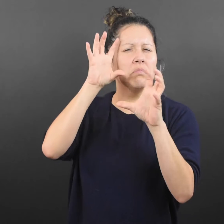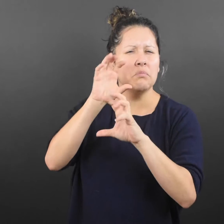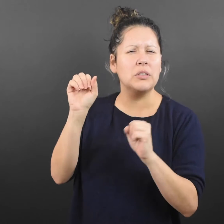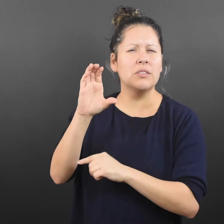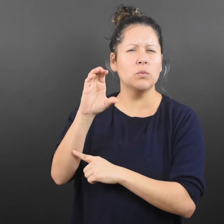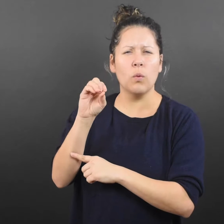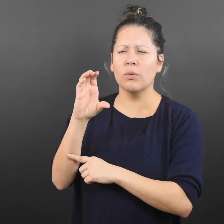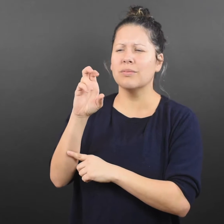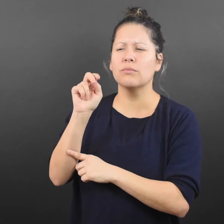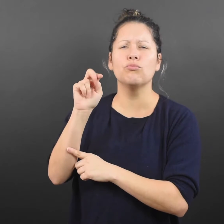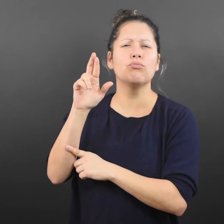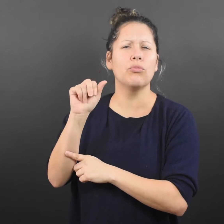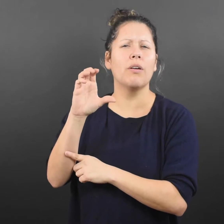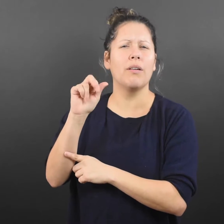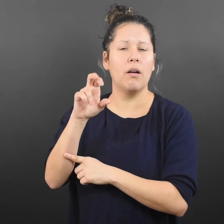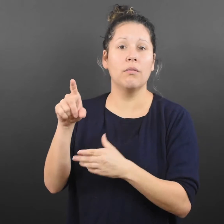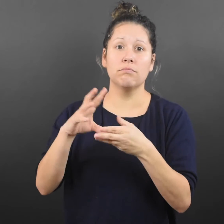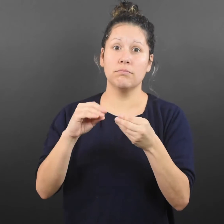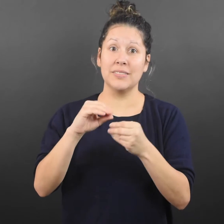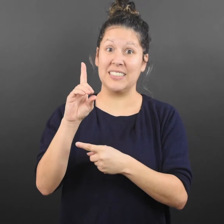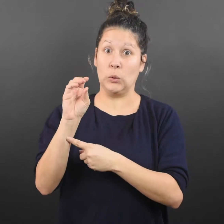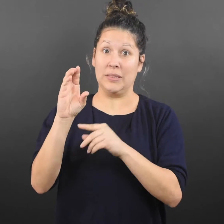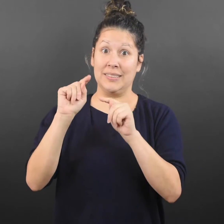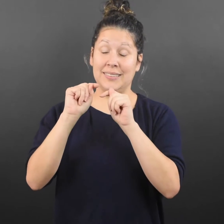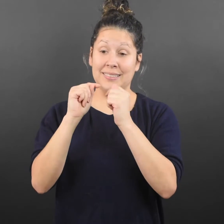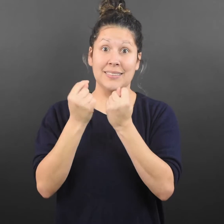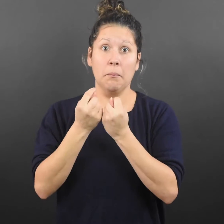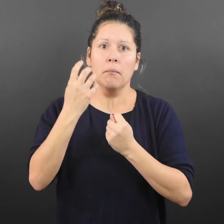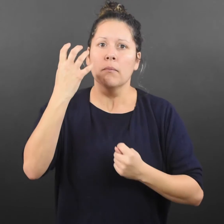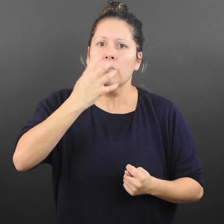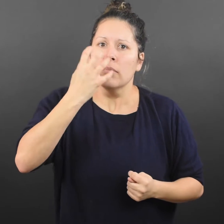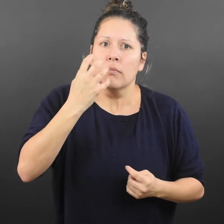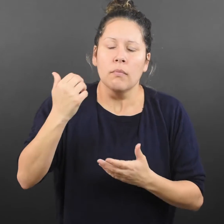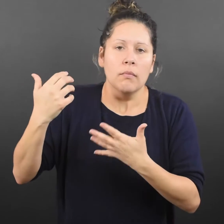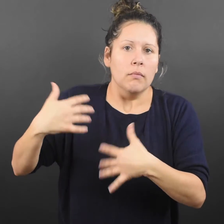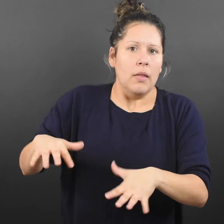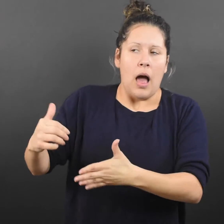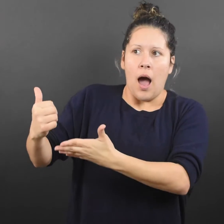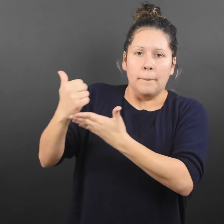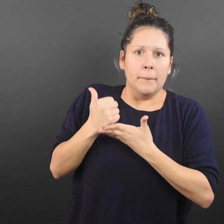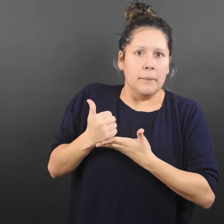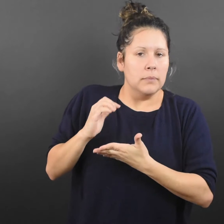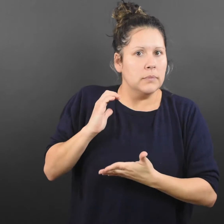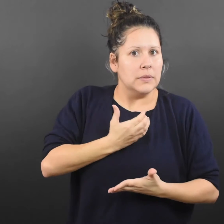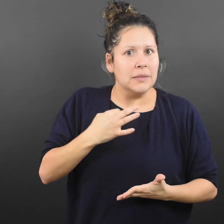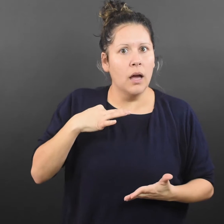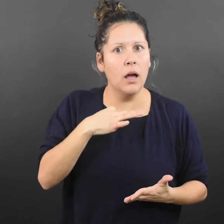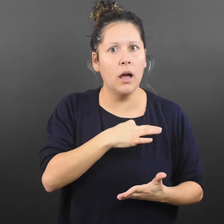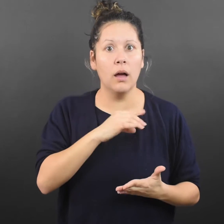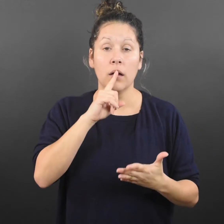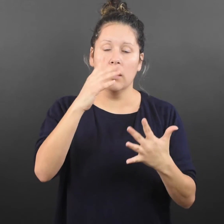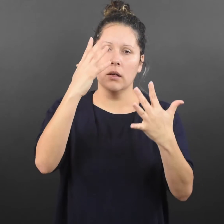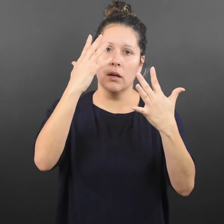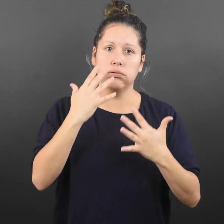COVID-19 patients in our referral area has not decreased since the team arrived at the end of